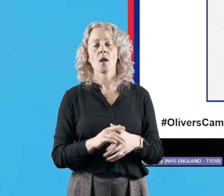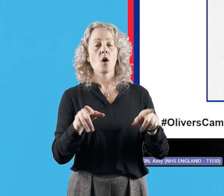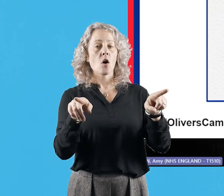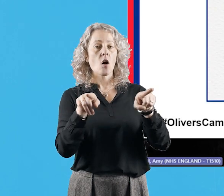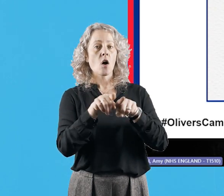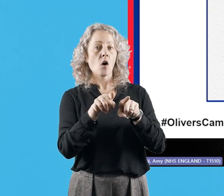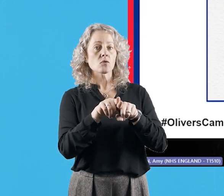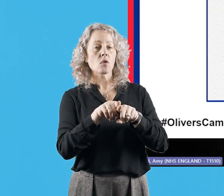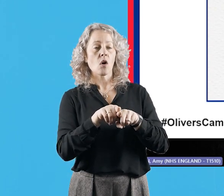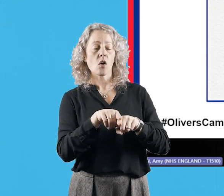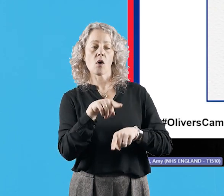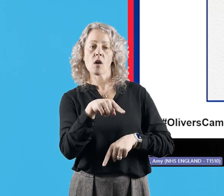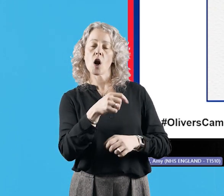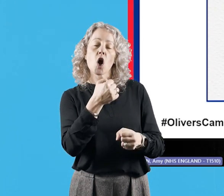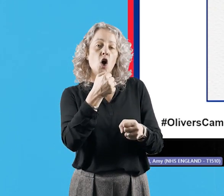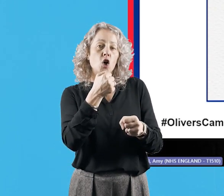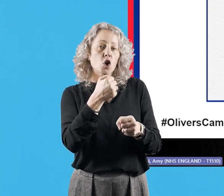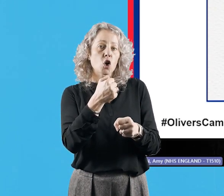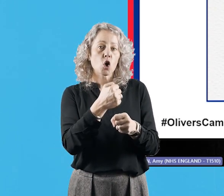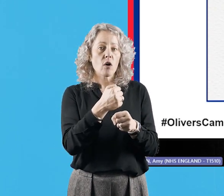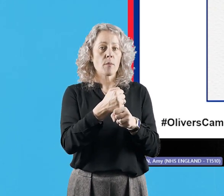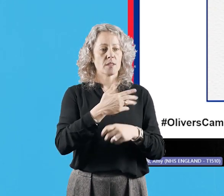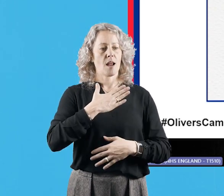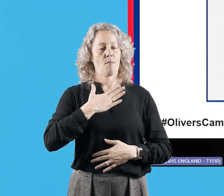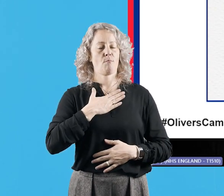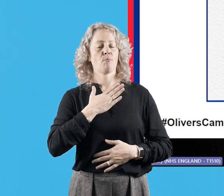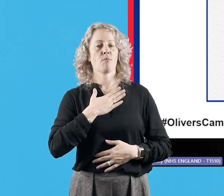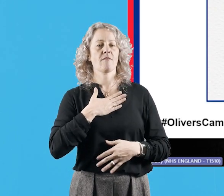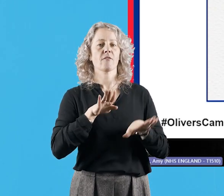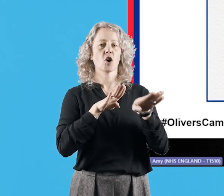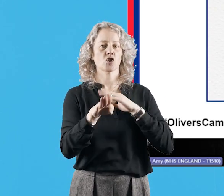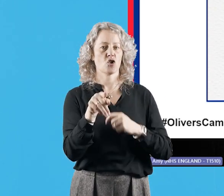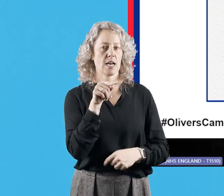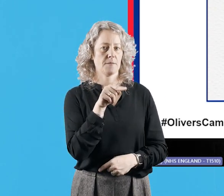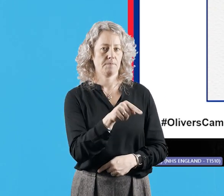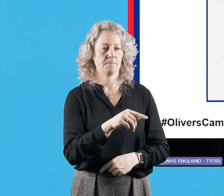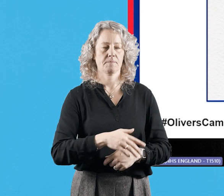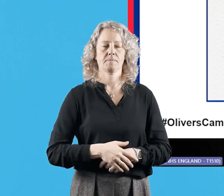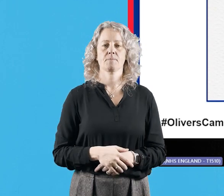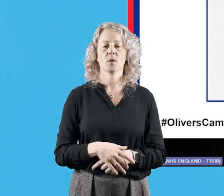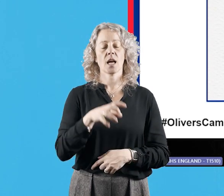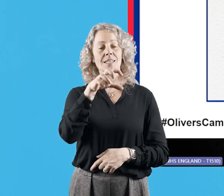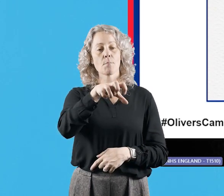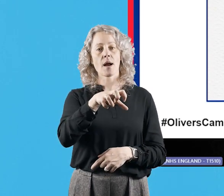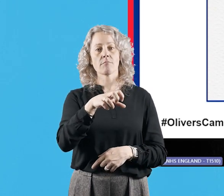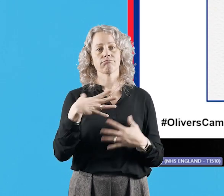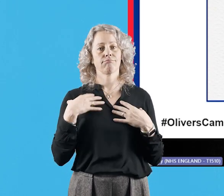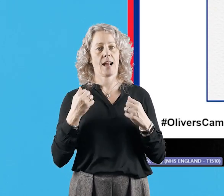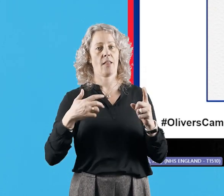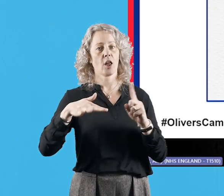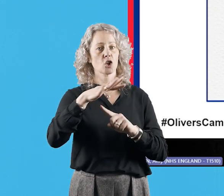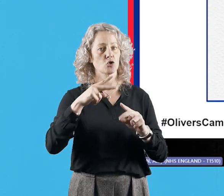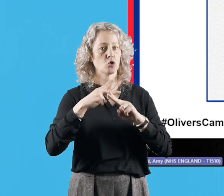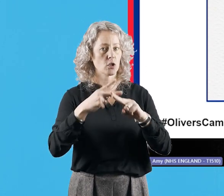sector as well as being the governments preferred recommended training, Department of Health and social care. And